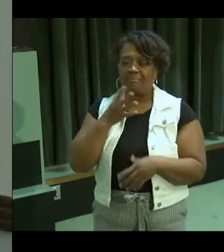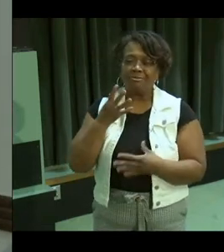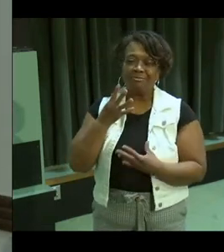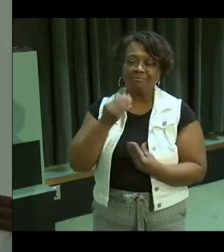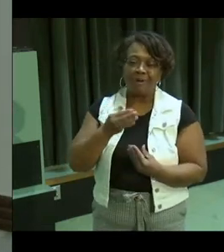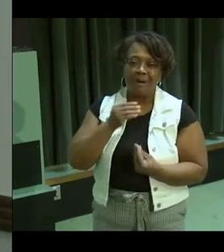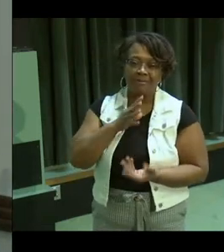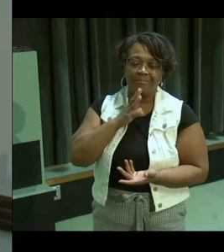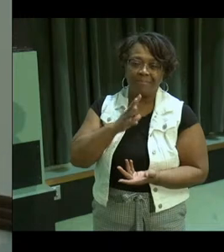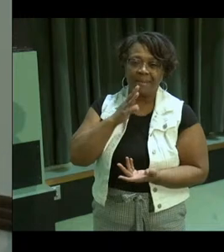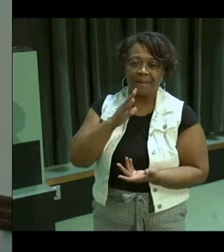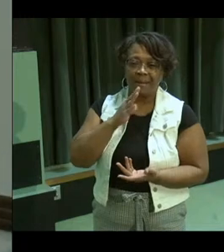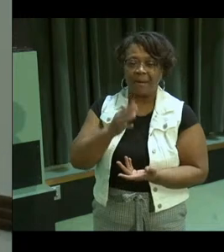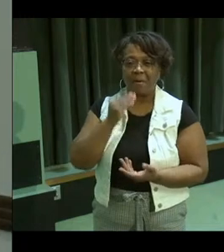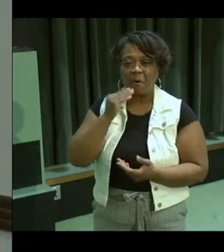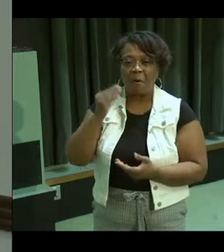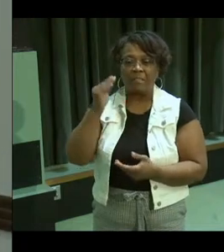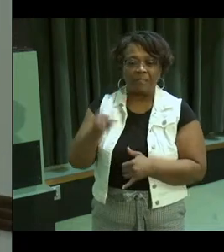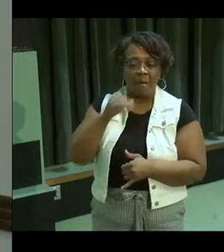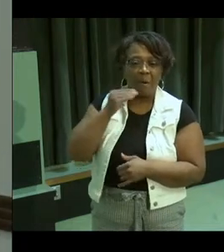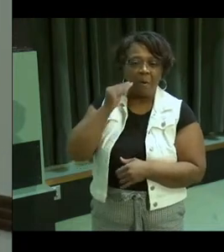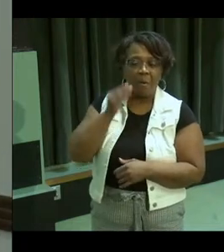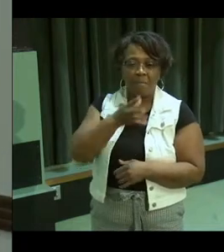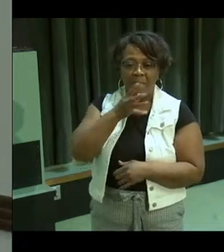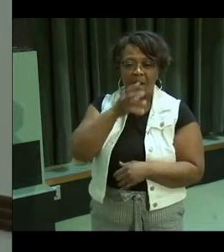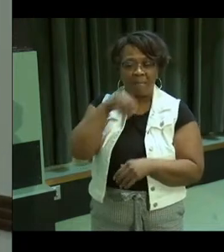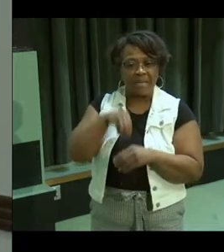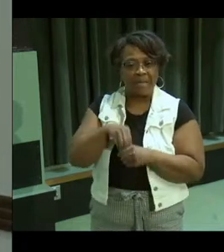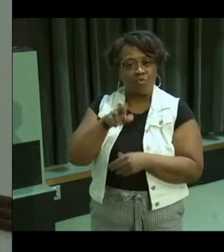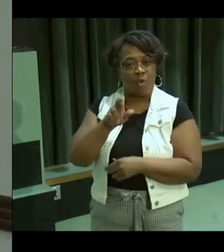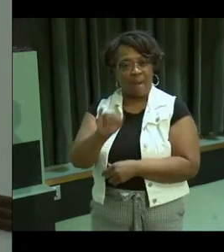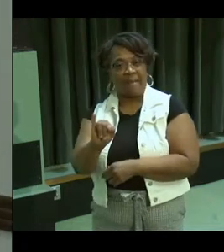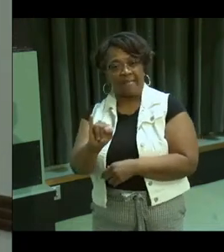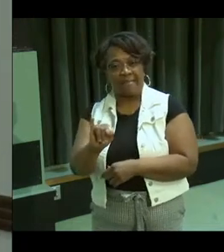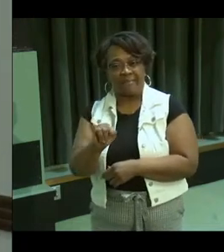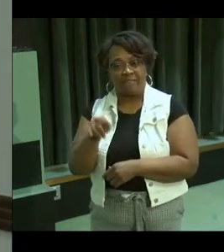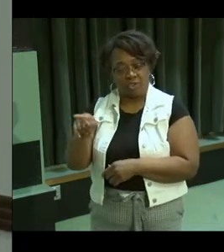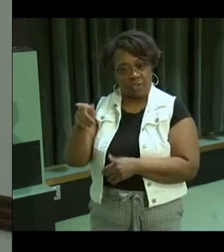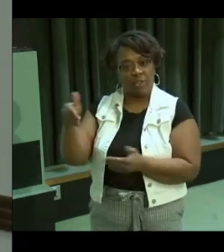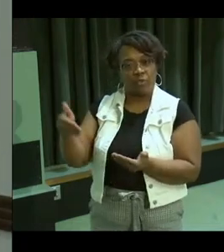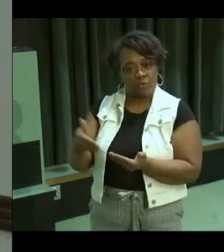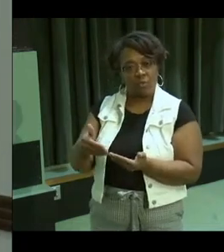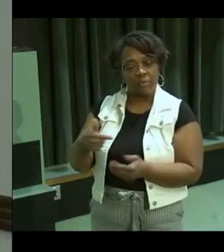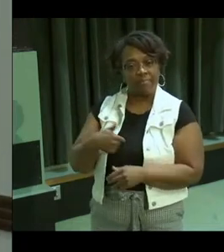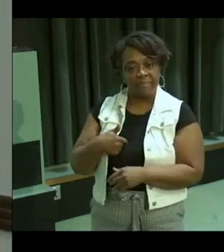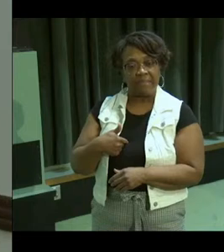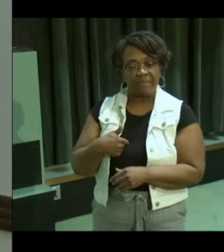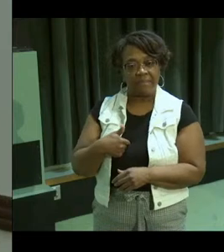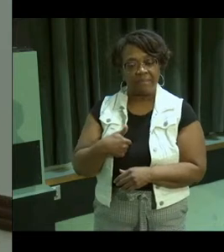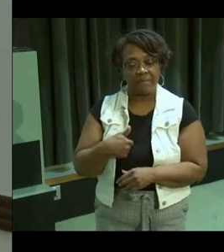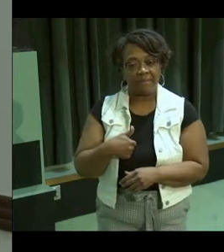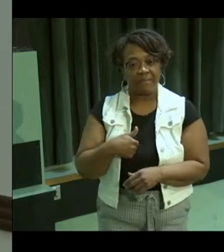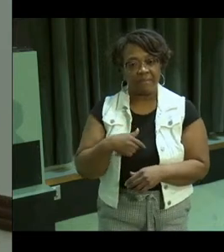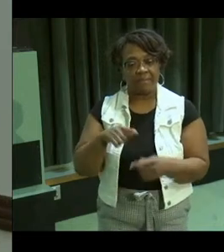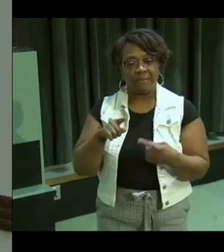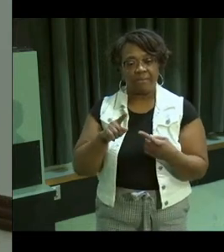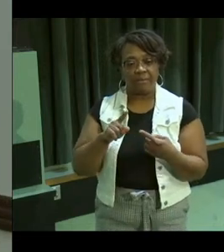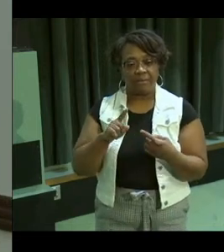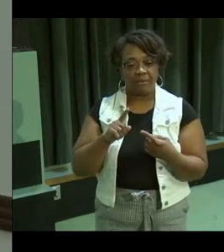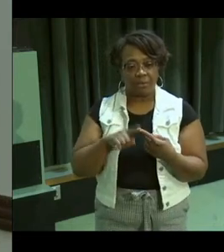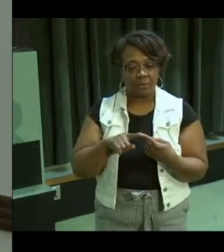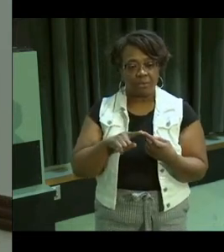homemaker in a mill town called